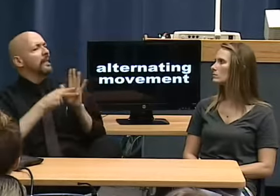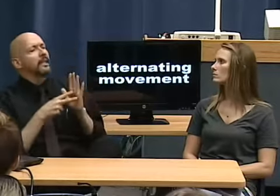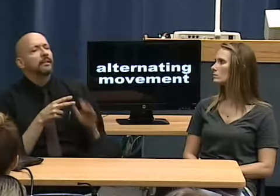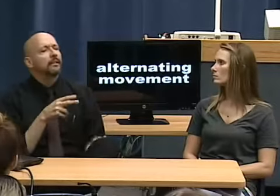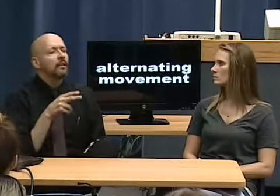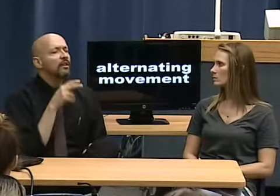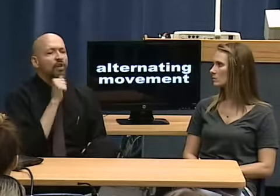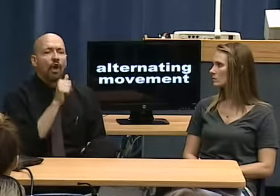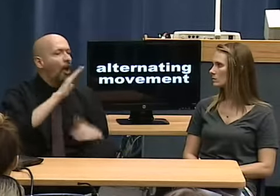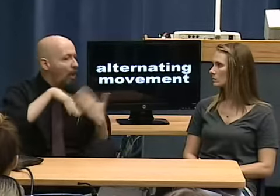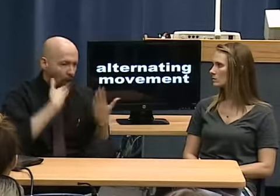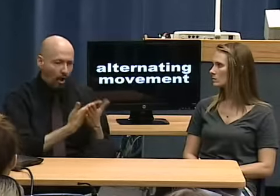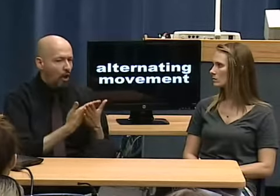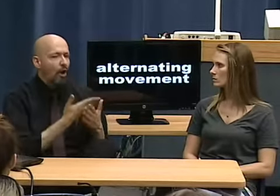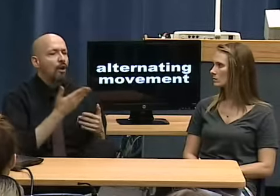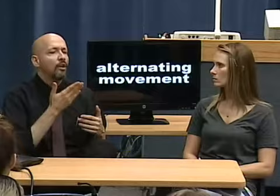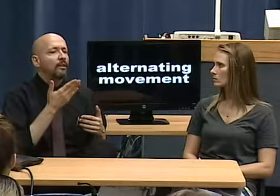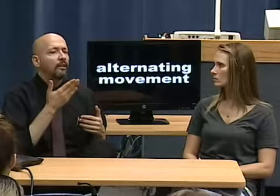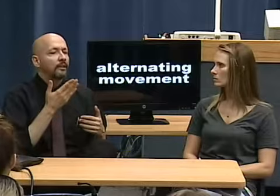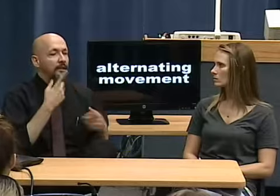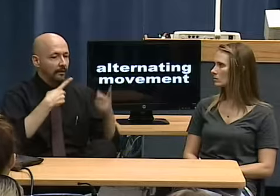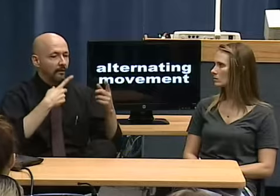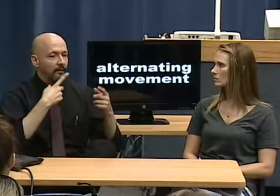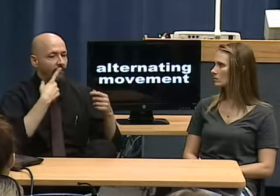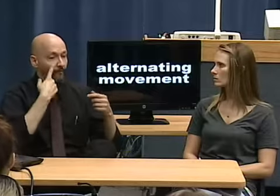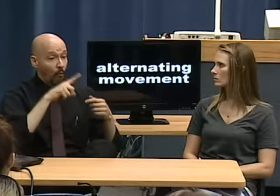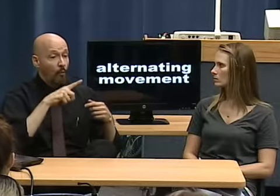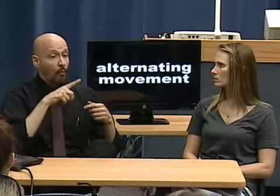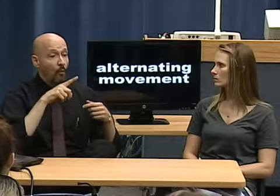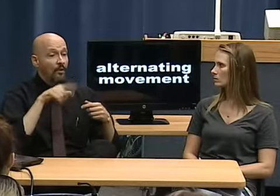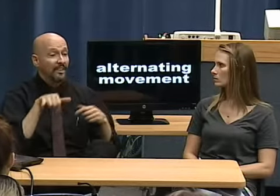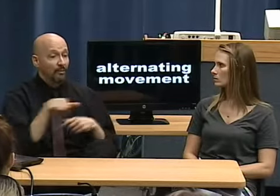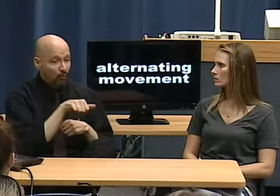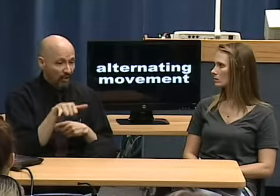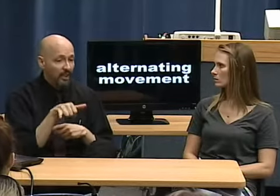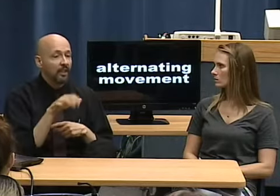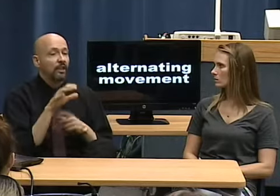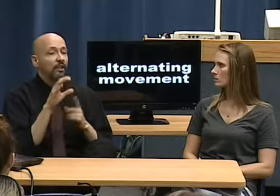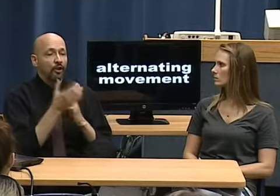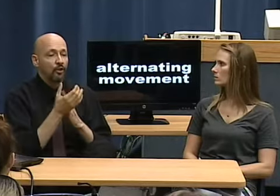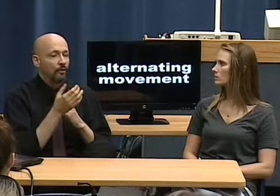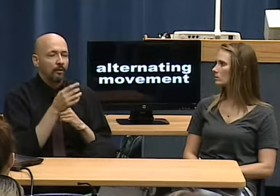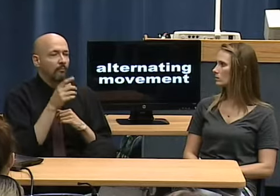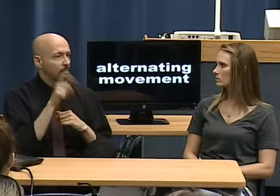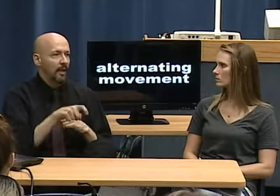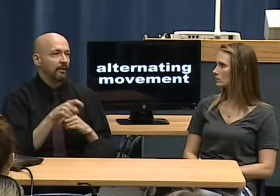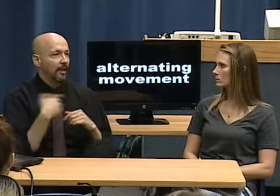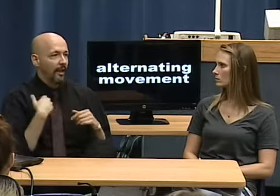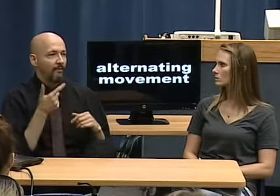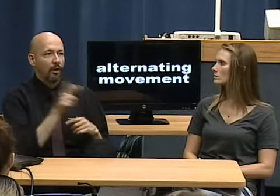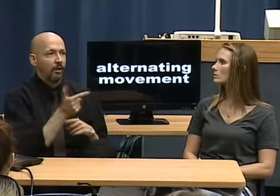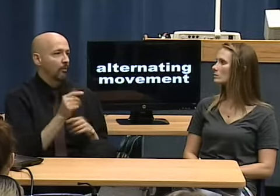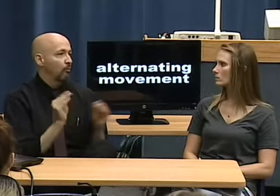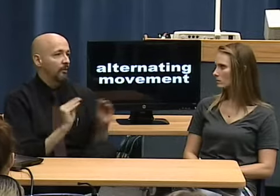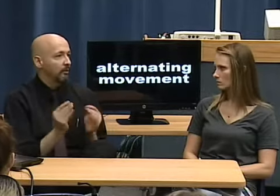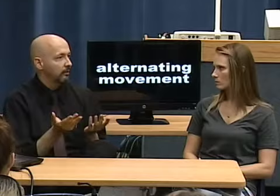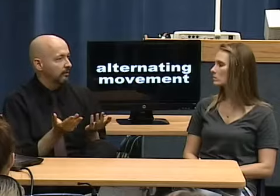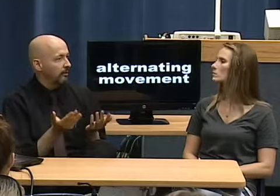What that means is not all signs for Symmetry Condition must have alternating movement.